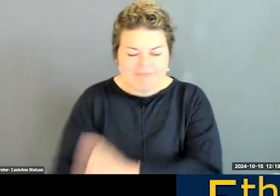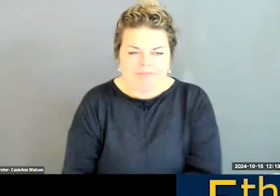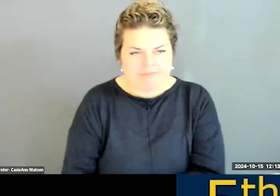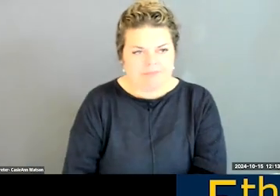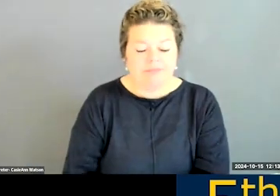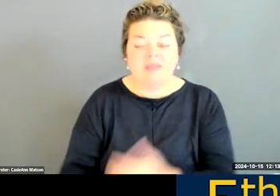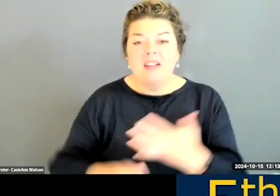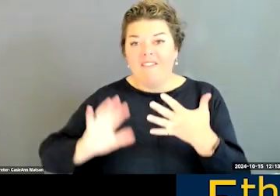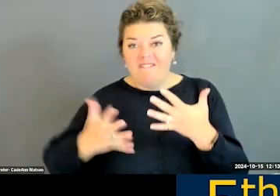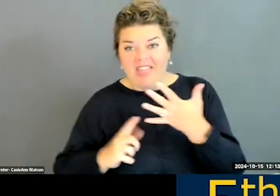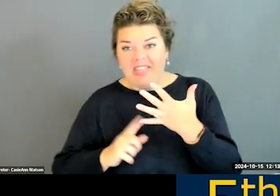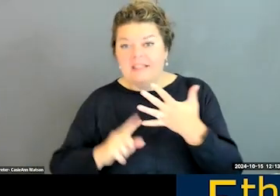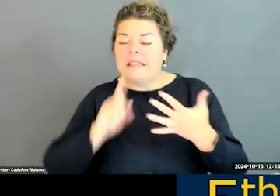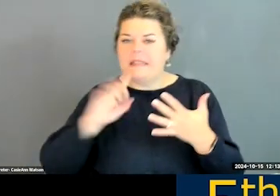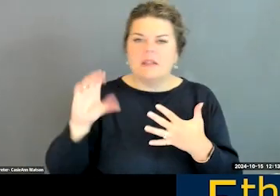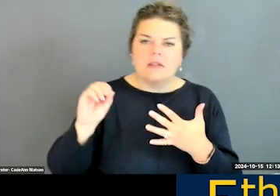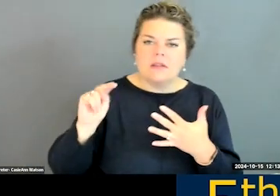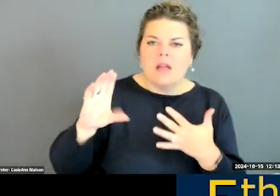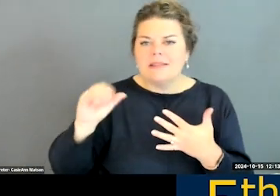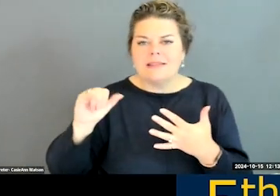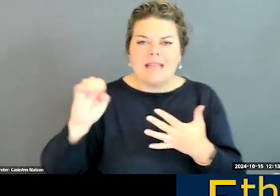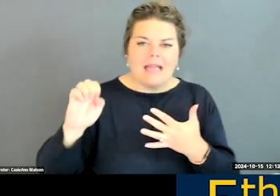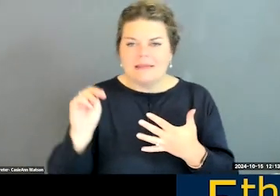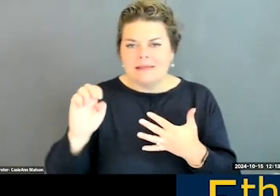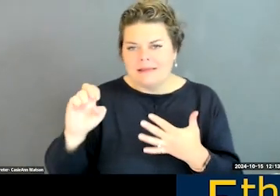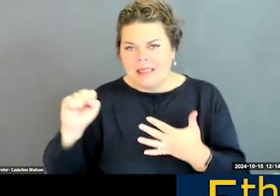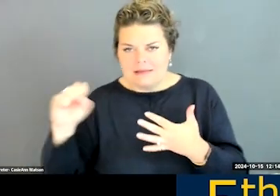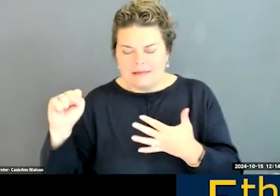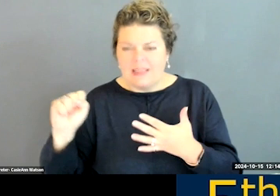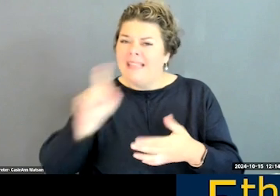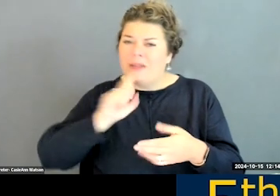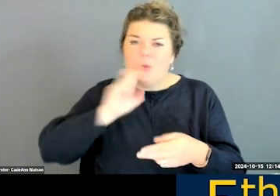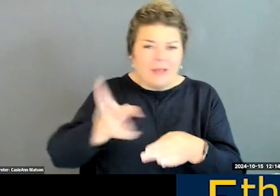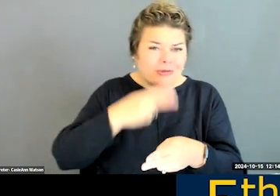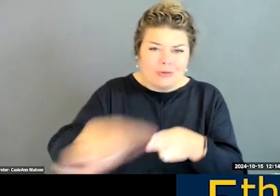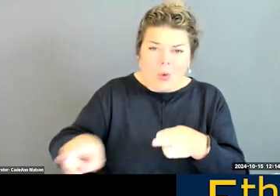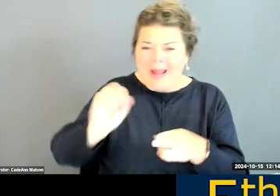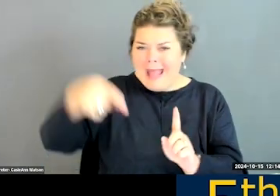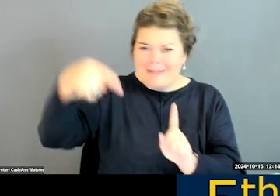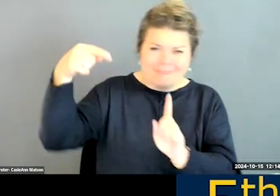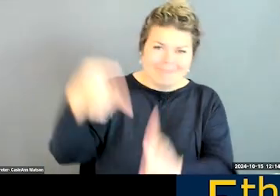The fifth C is "Conciseness." You need to be brief and stick to the point.